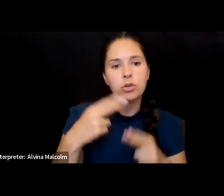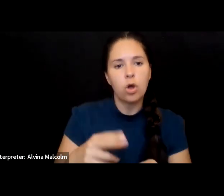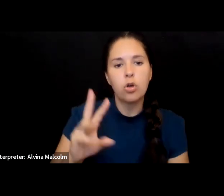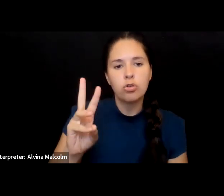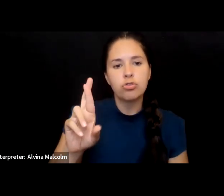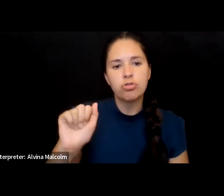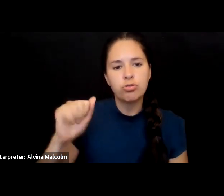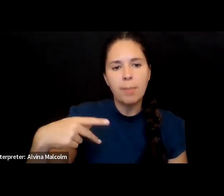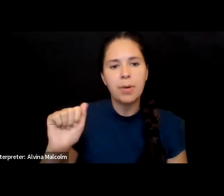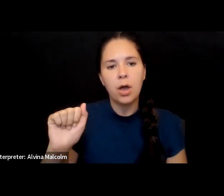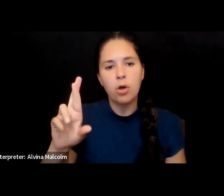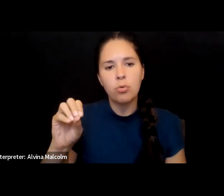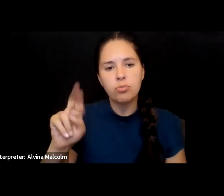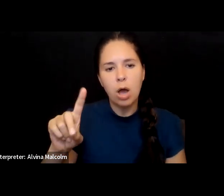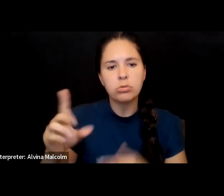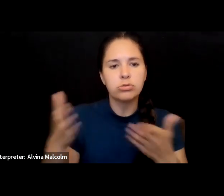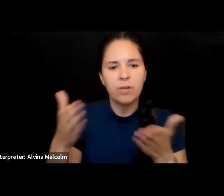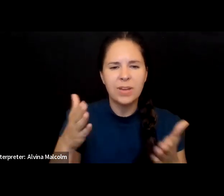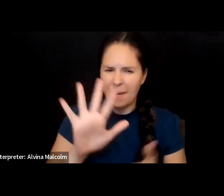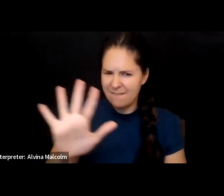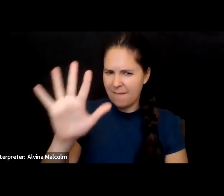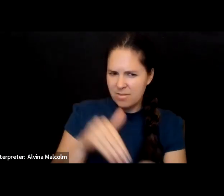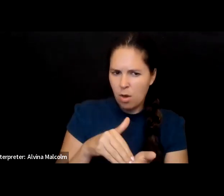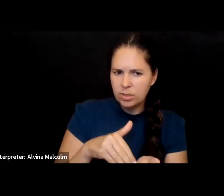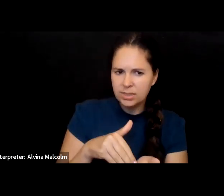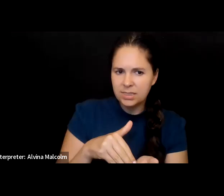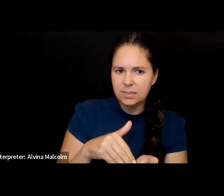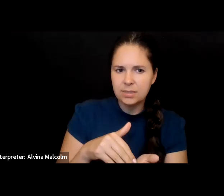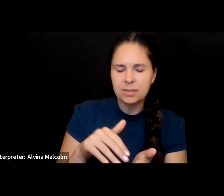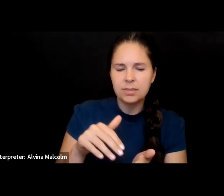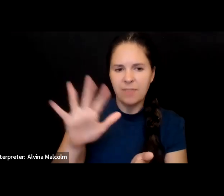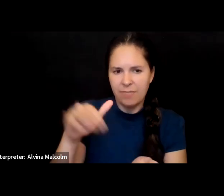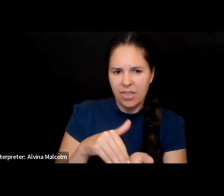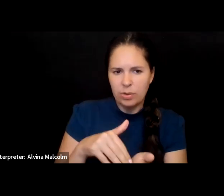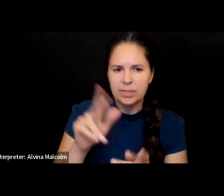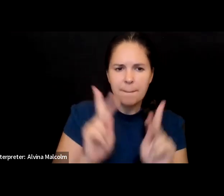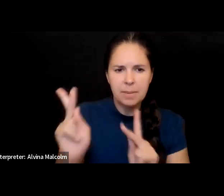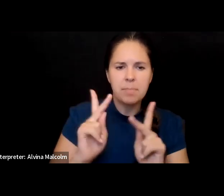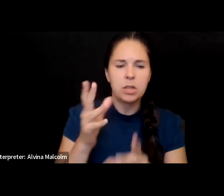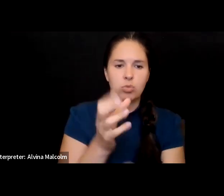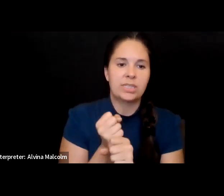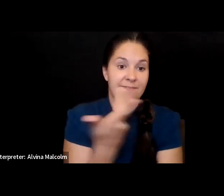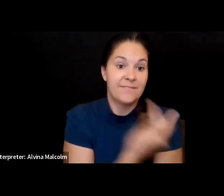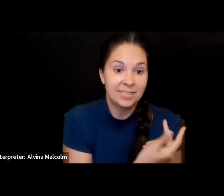accessible. Most of them were in the